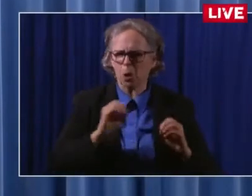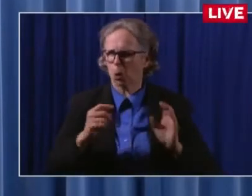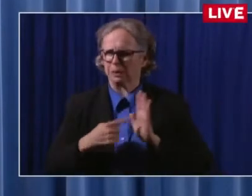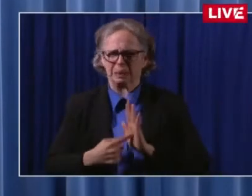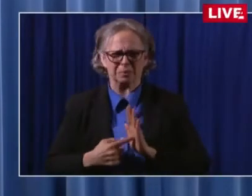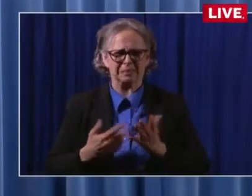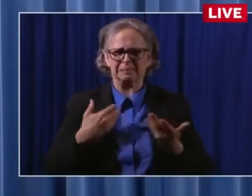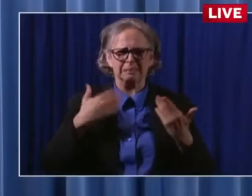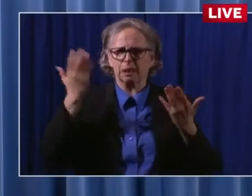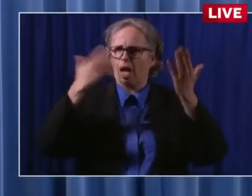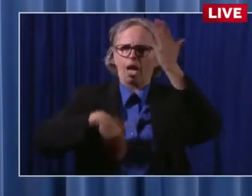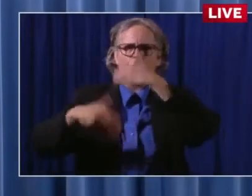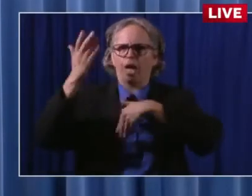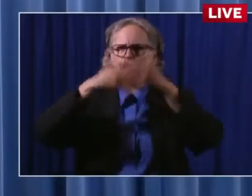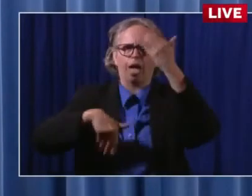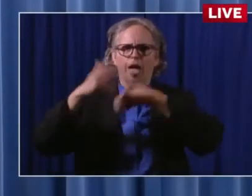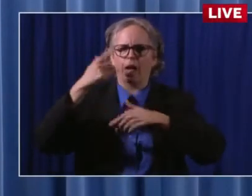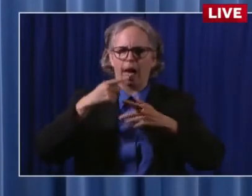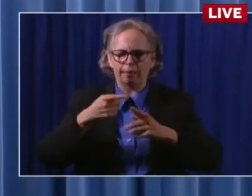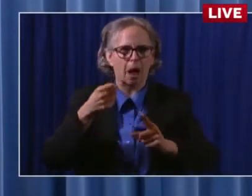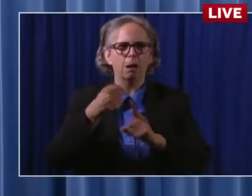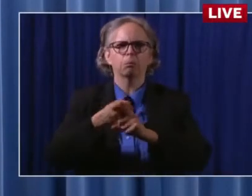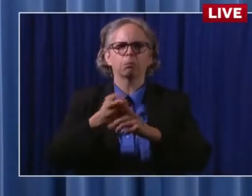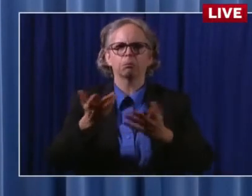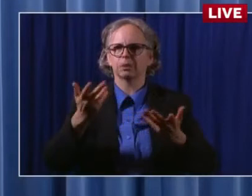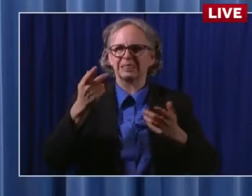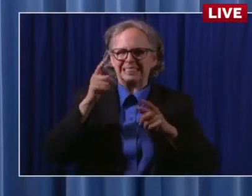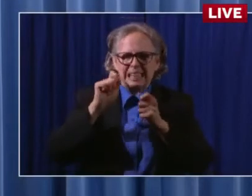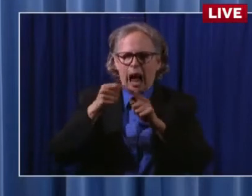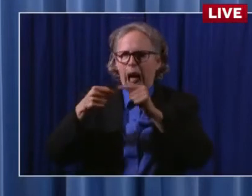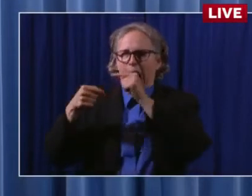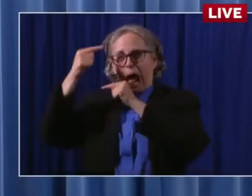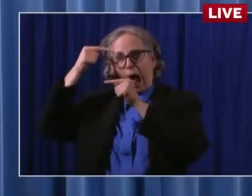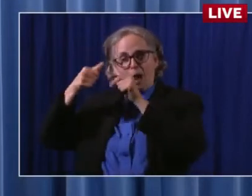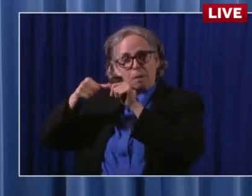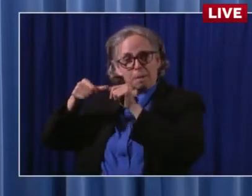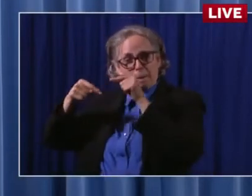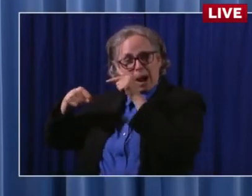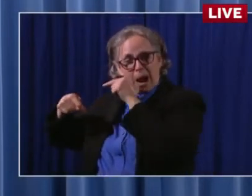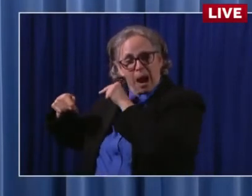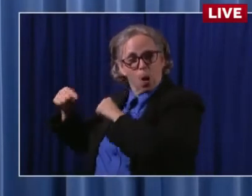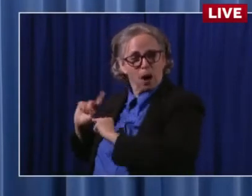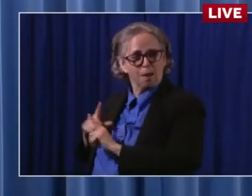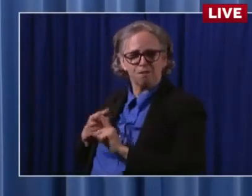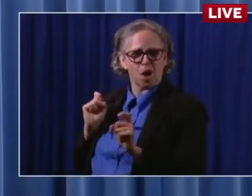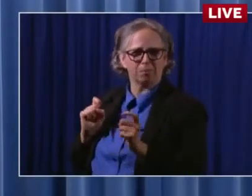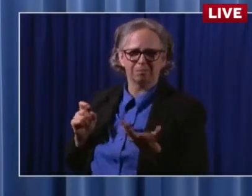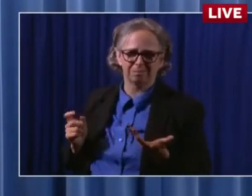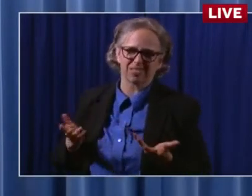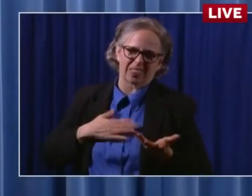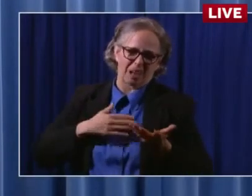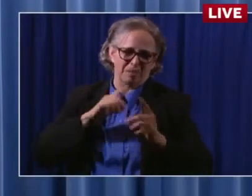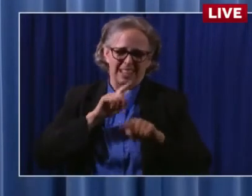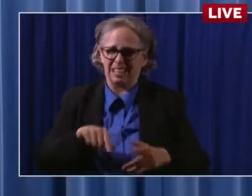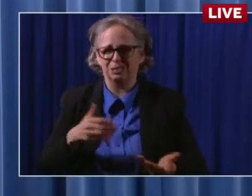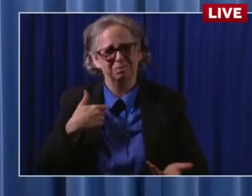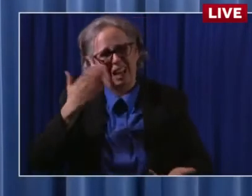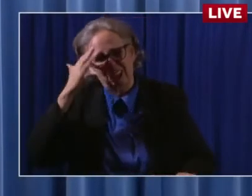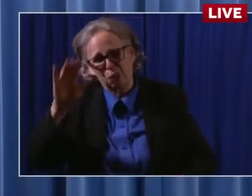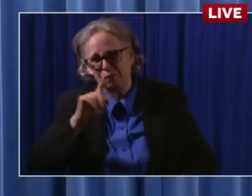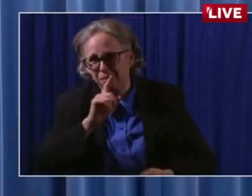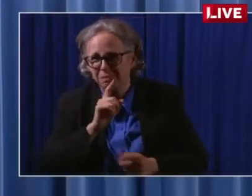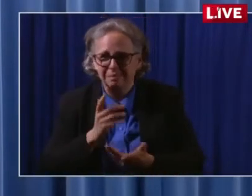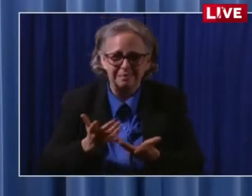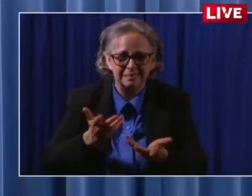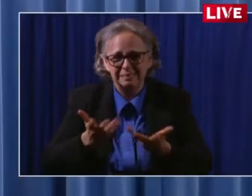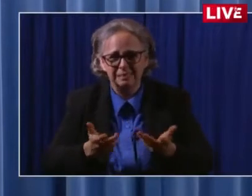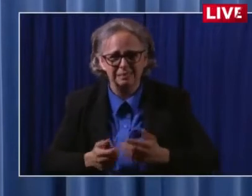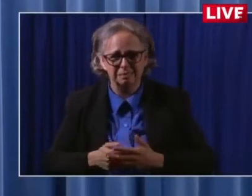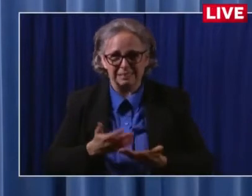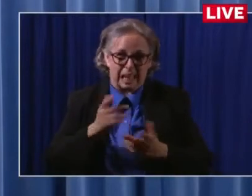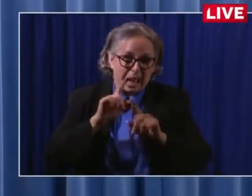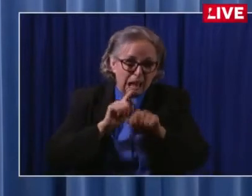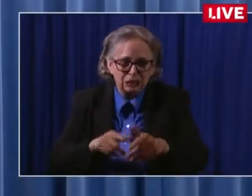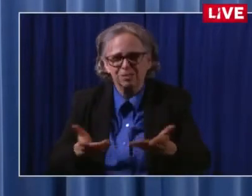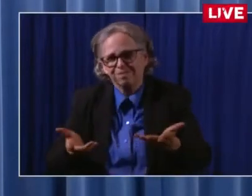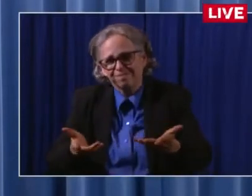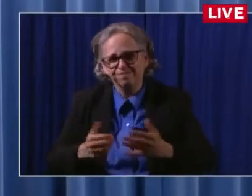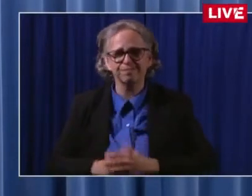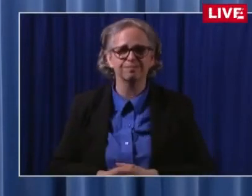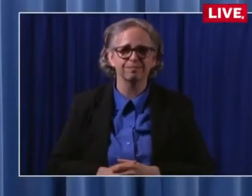SO THEY MAY HAVE BEEN WITH SOMEBODY BUT THEY DO NOT KNOW THEY GOT IT FROM THEM AND THAT PERSON STILL TO THIS DAY DOES NOT KNOW THEY HAD IT.